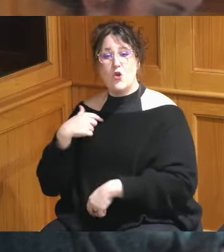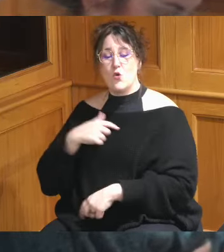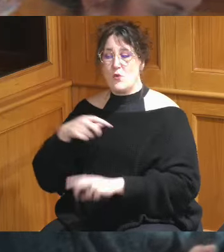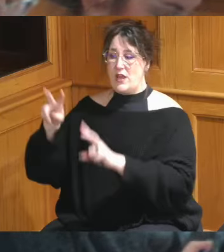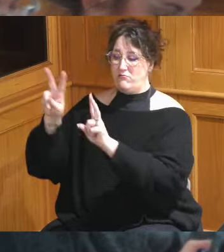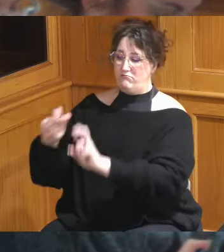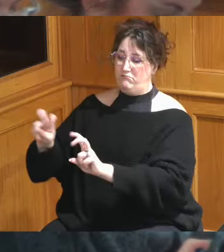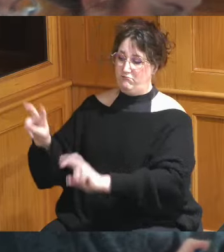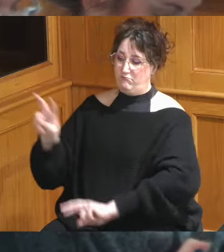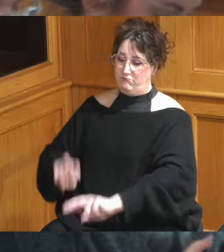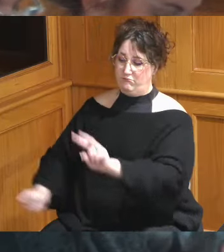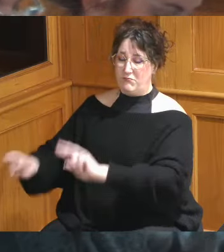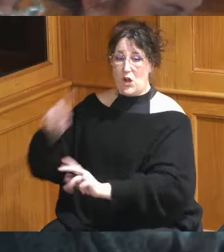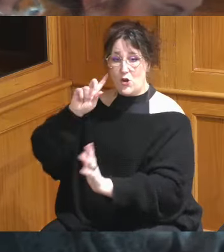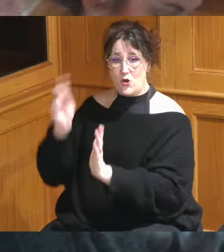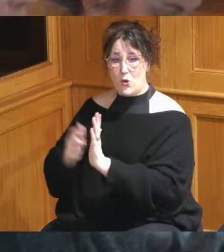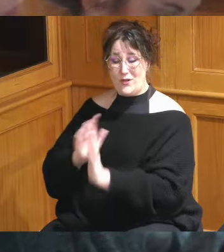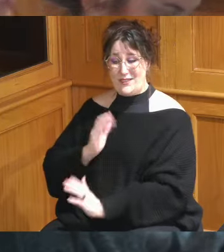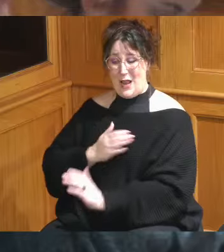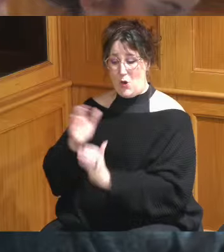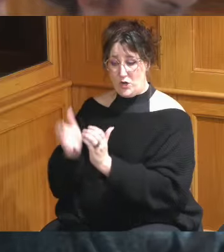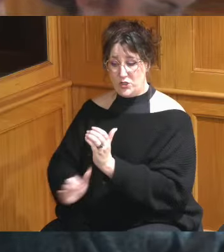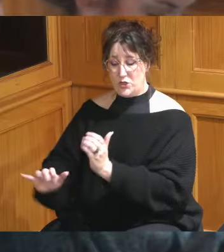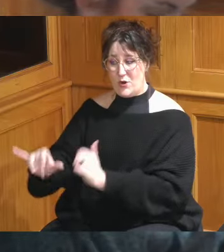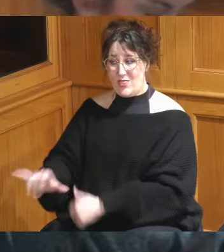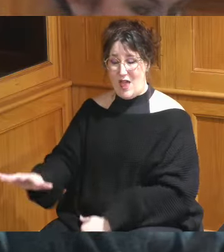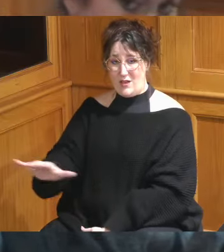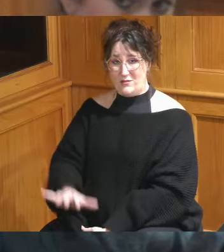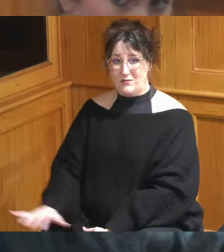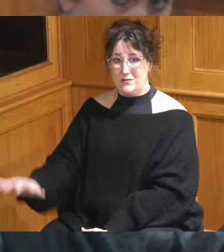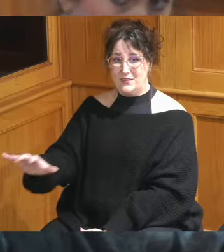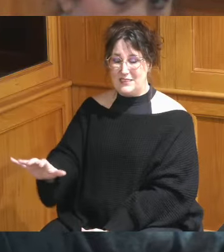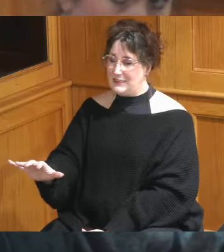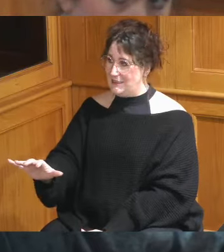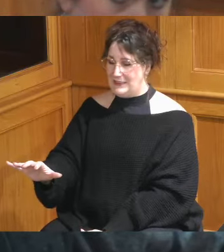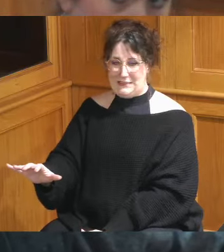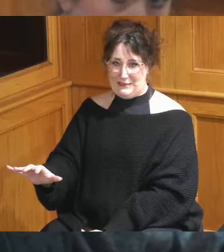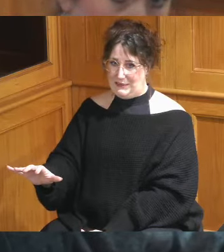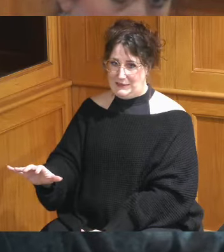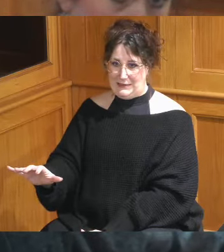it and noticed that our sewer that is in that location is really not in a desirable location.